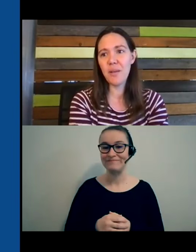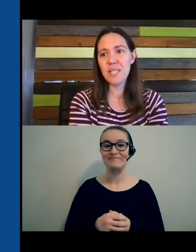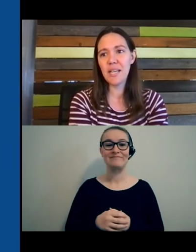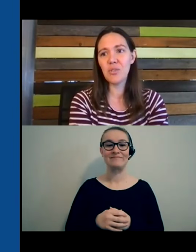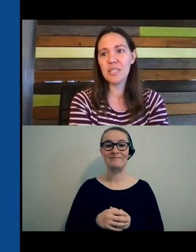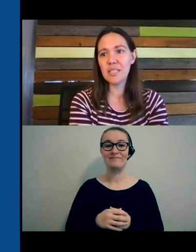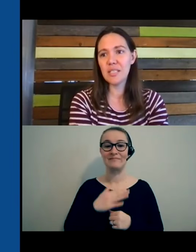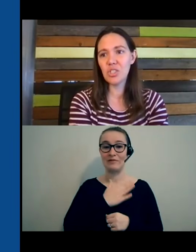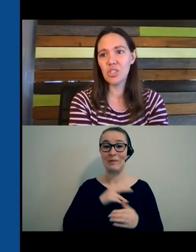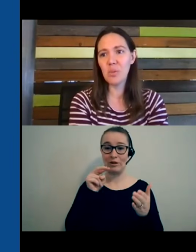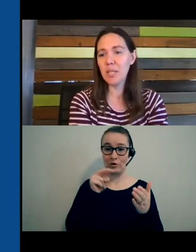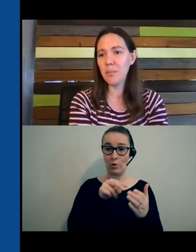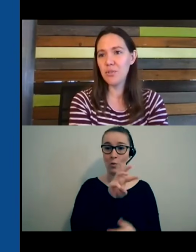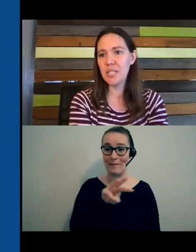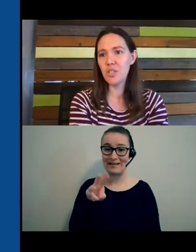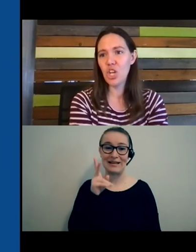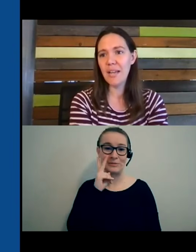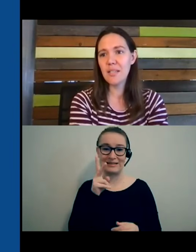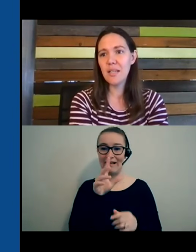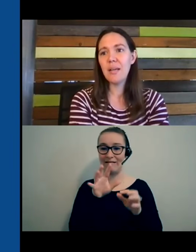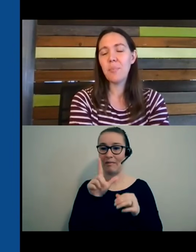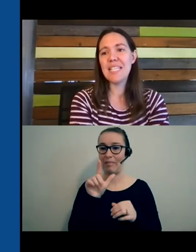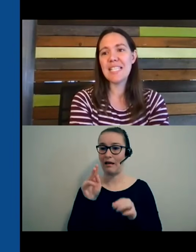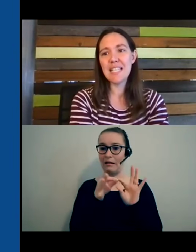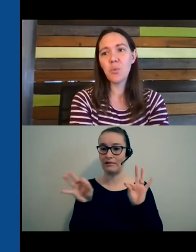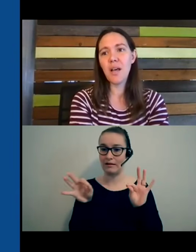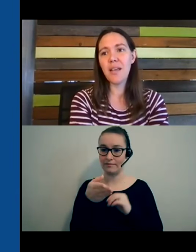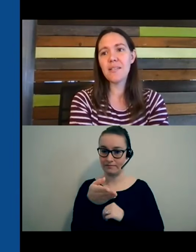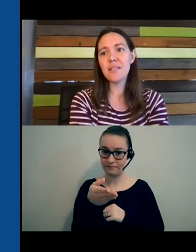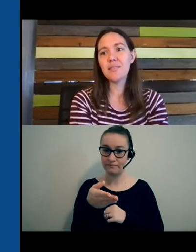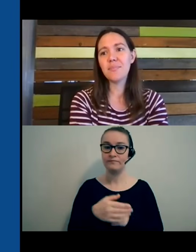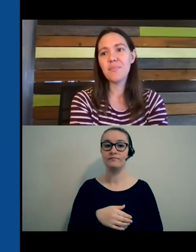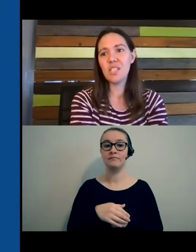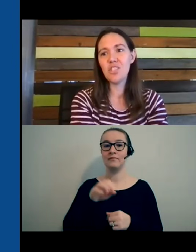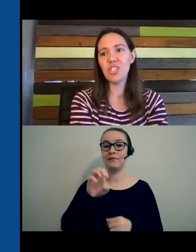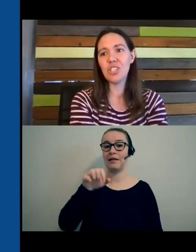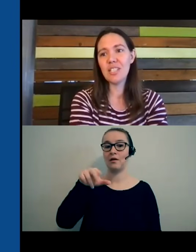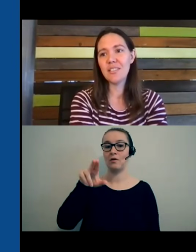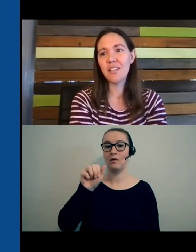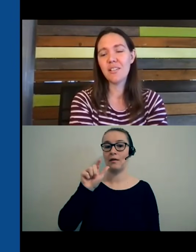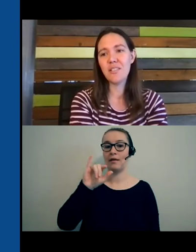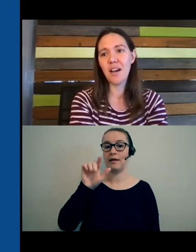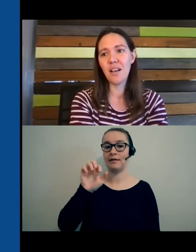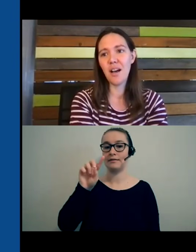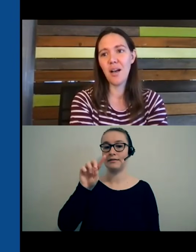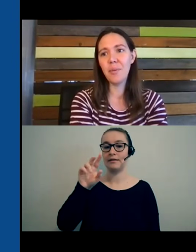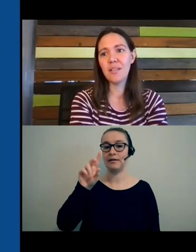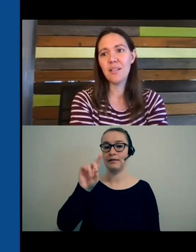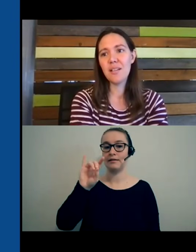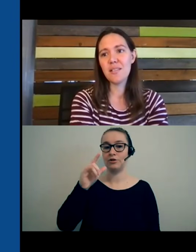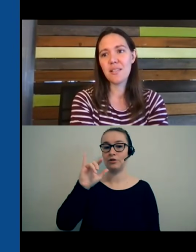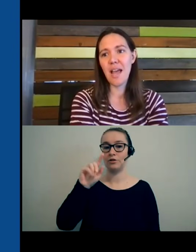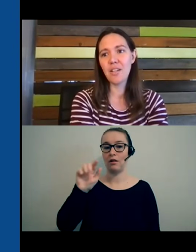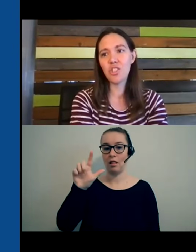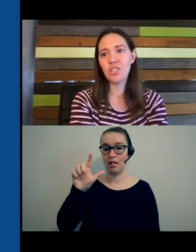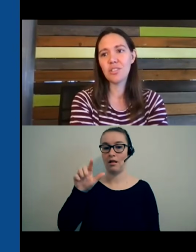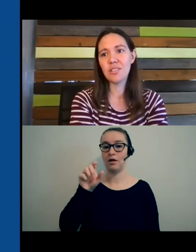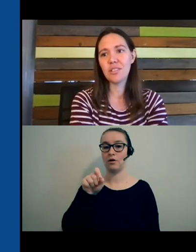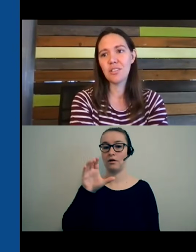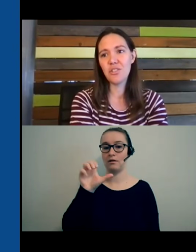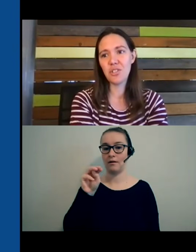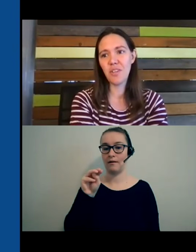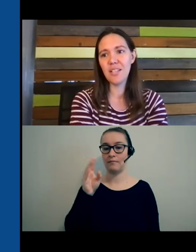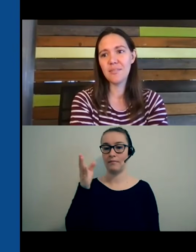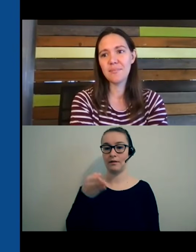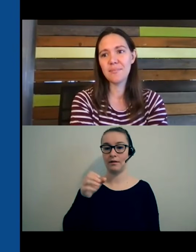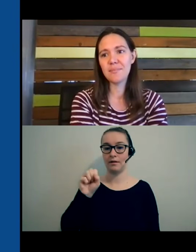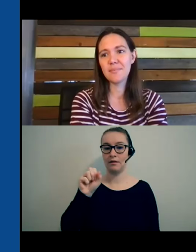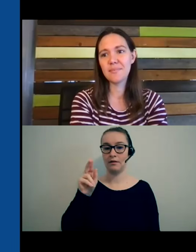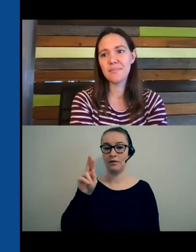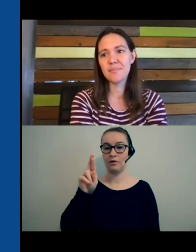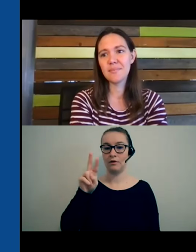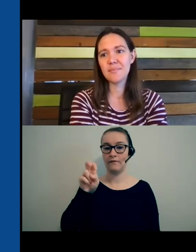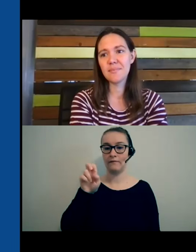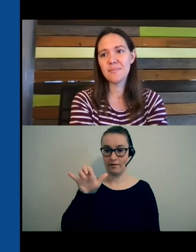you can see it on the screen, we can post it in the chat, but it is equalizedigital.com/survey.